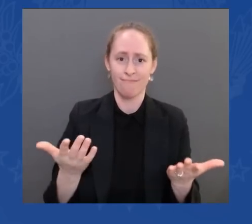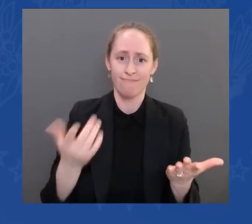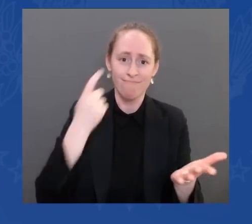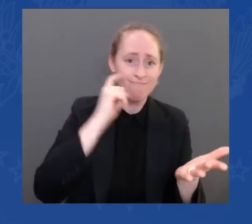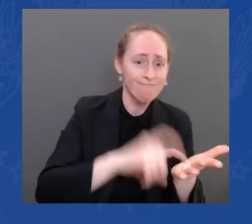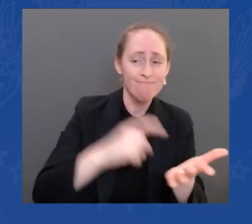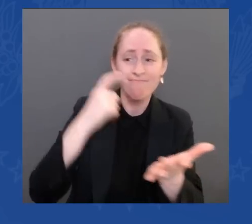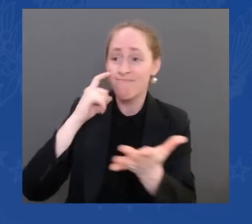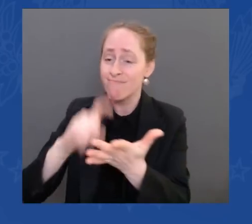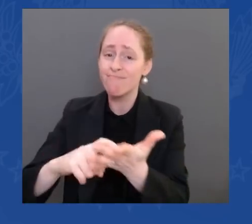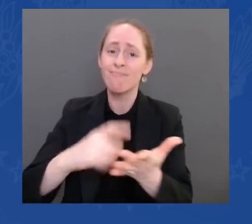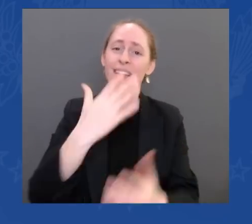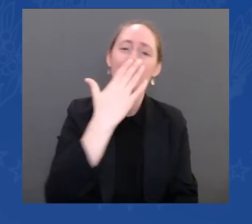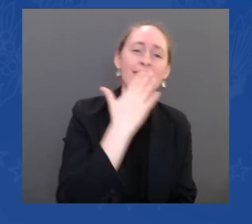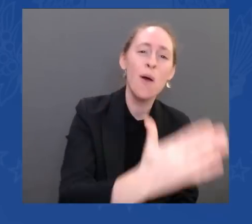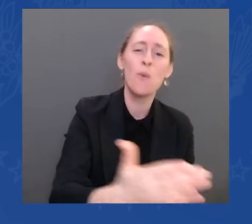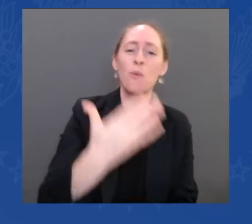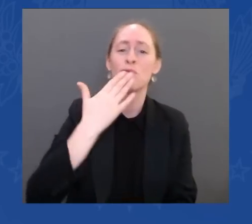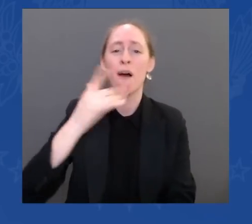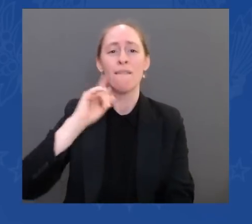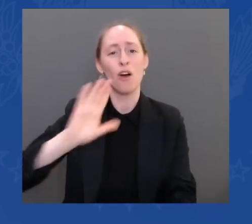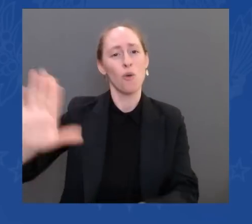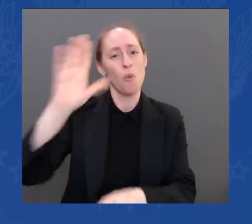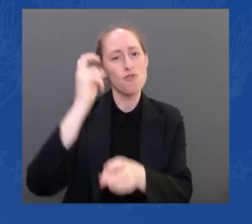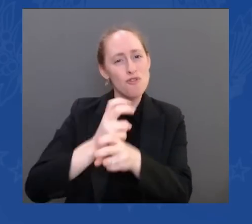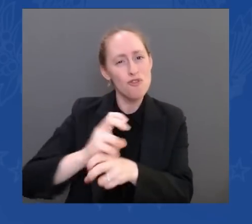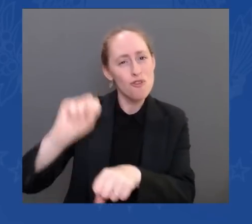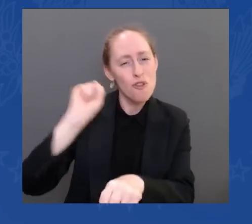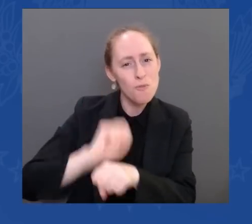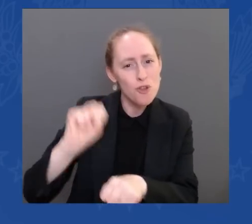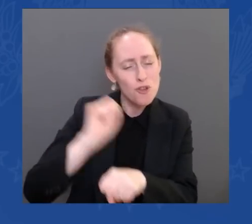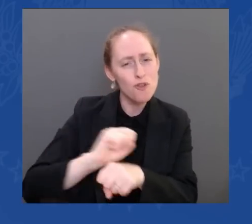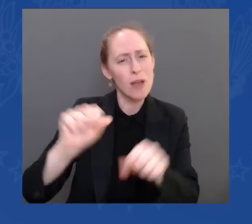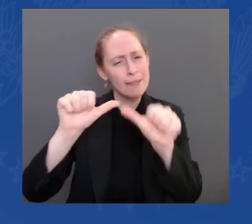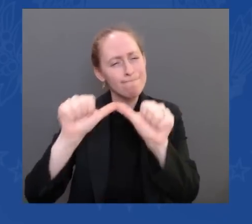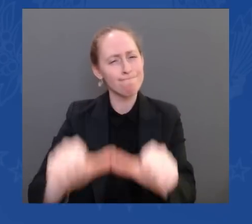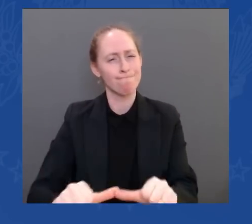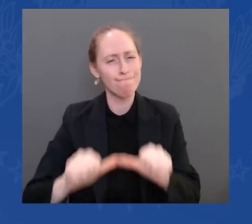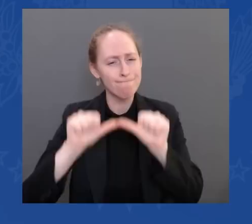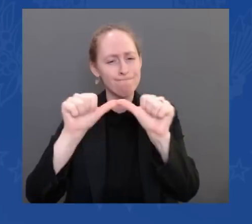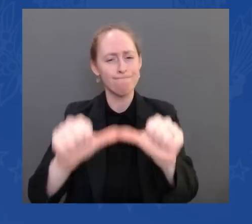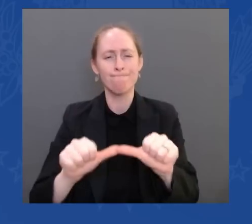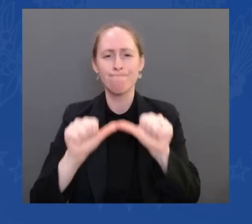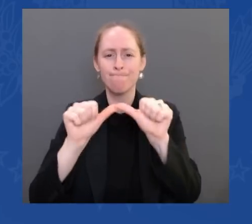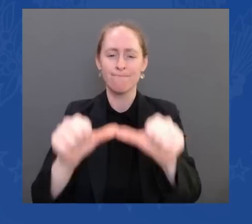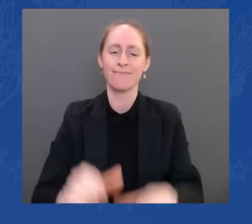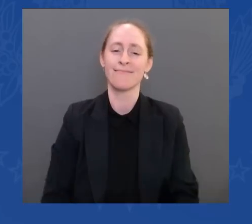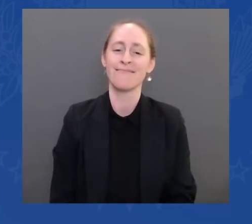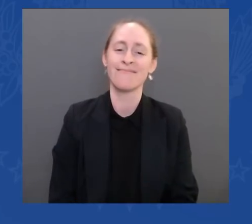Thank you for what you continue to do. Unless you go out in the field and see it, you don't realize what a difference you're making.